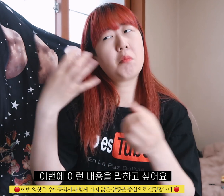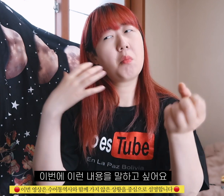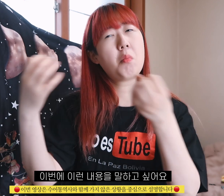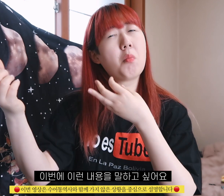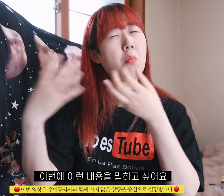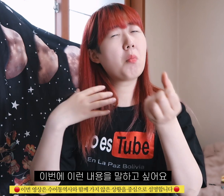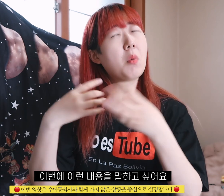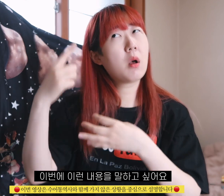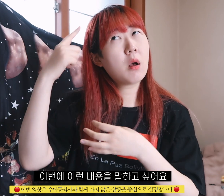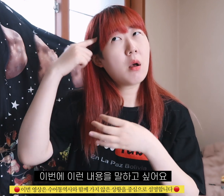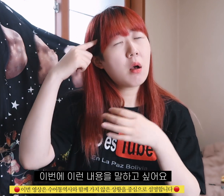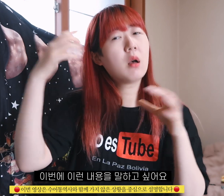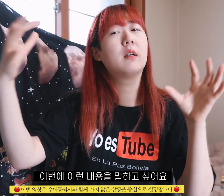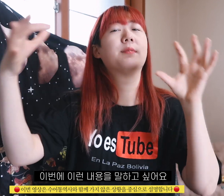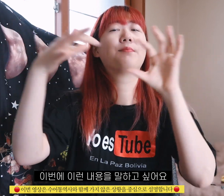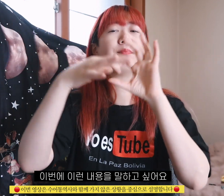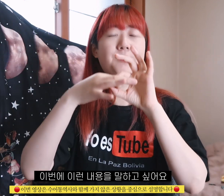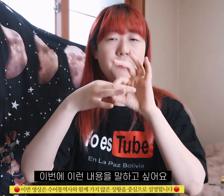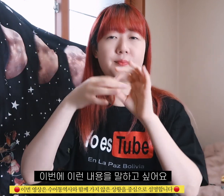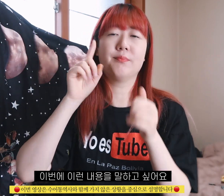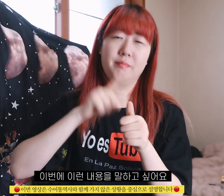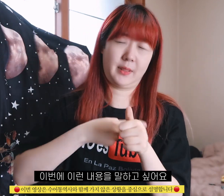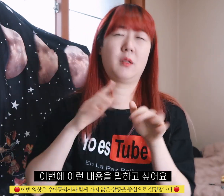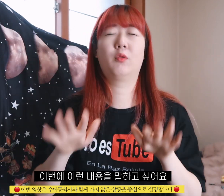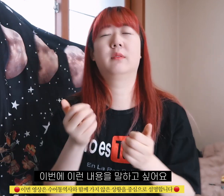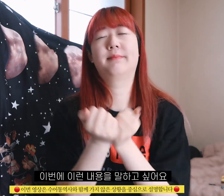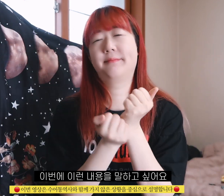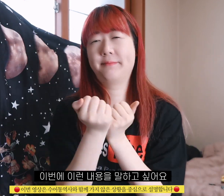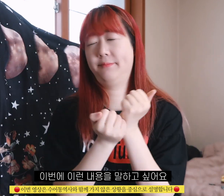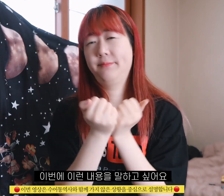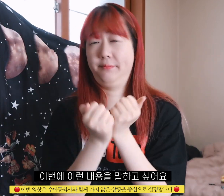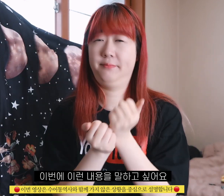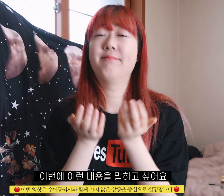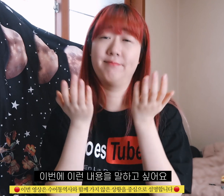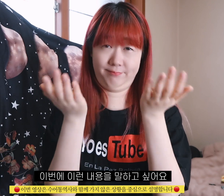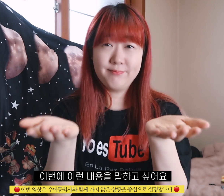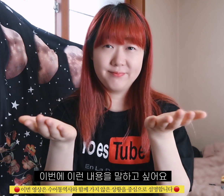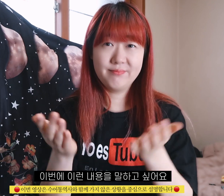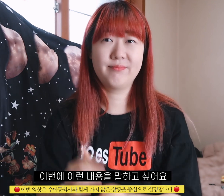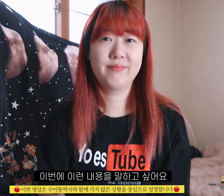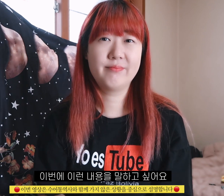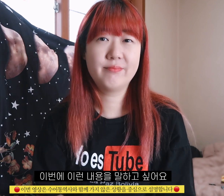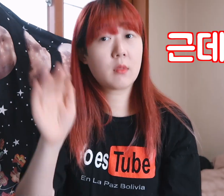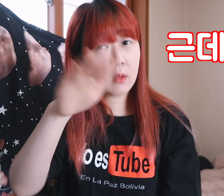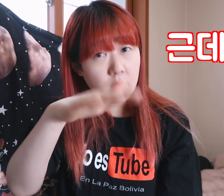(This video focuses on the situation where I did not go with a sign language interpreter)